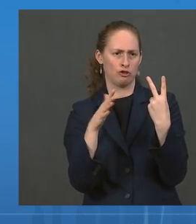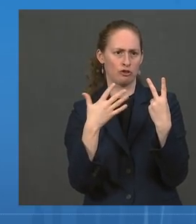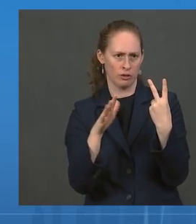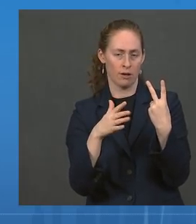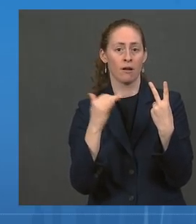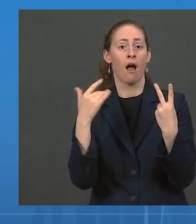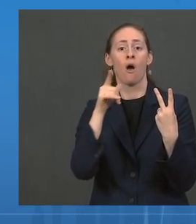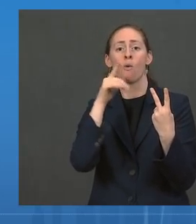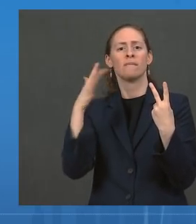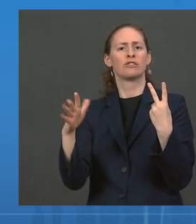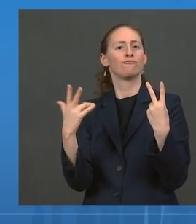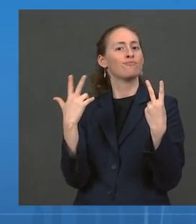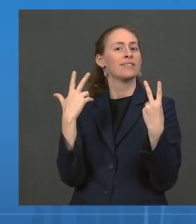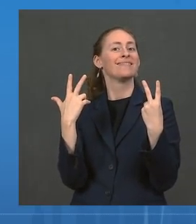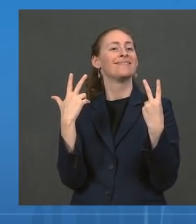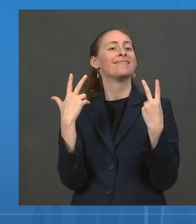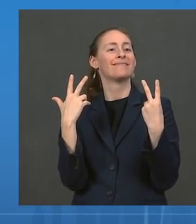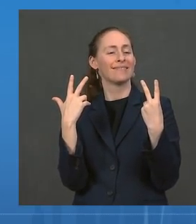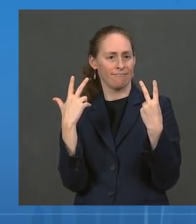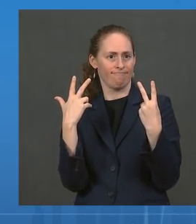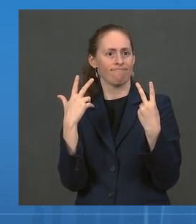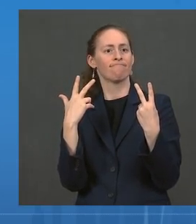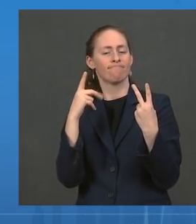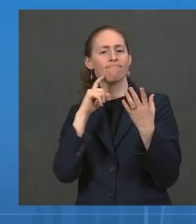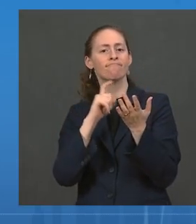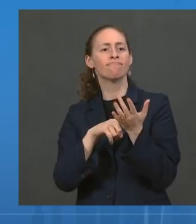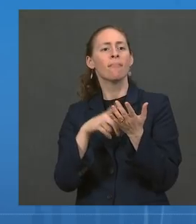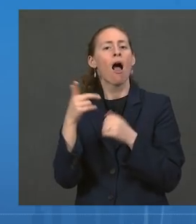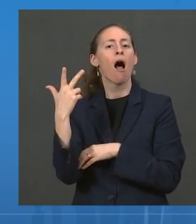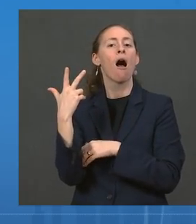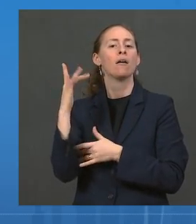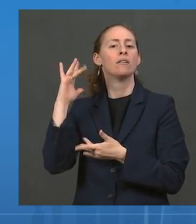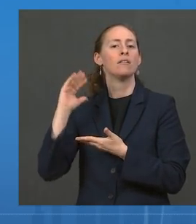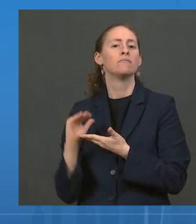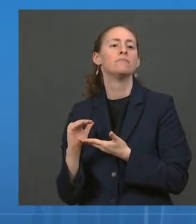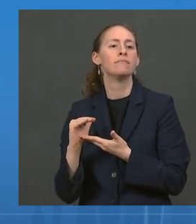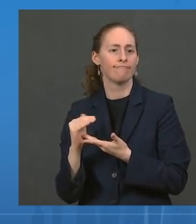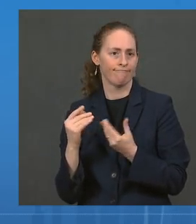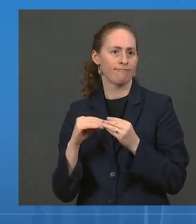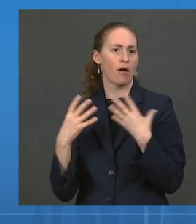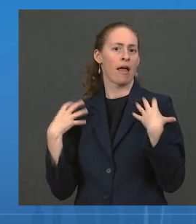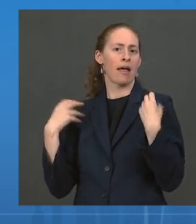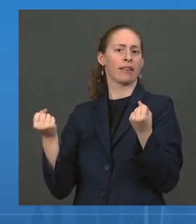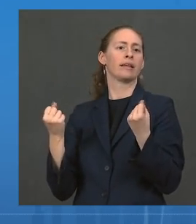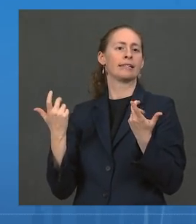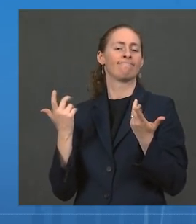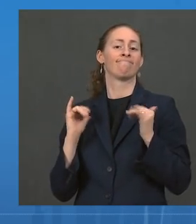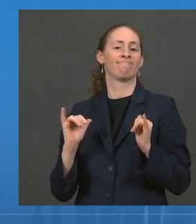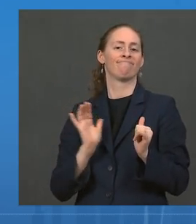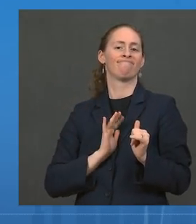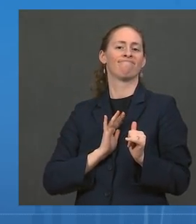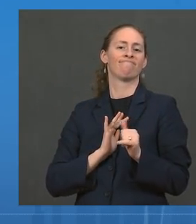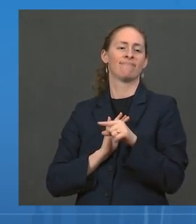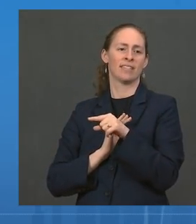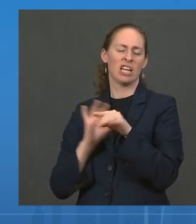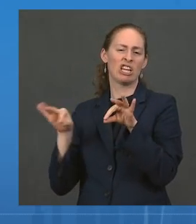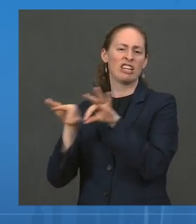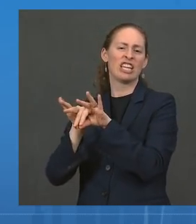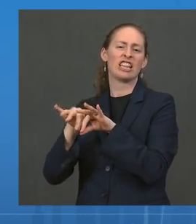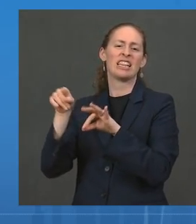the rate of disease is markedly lower for those who received their booster shot, demonstrating our boosters are working.